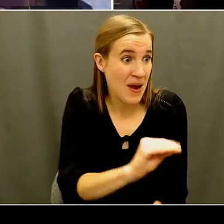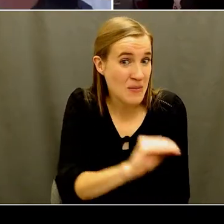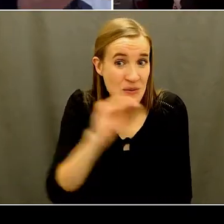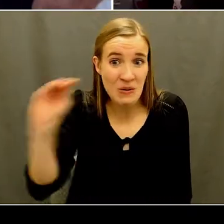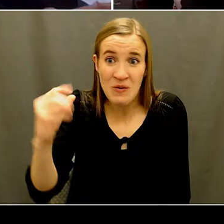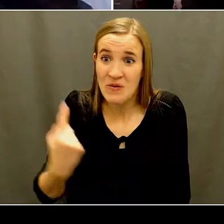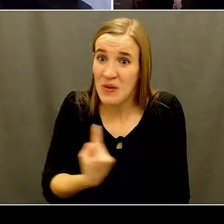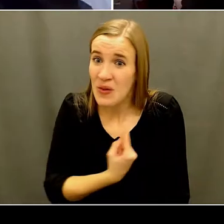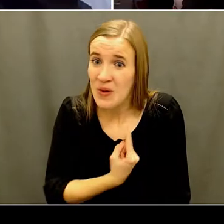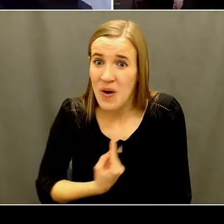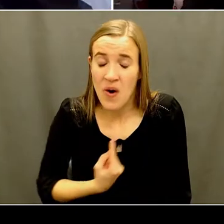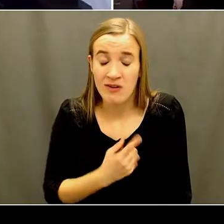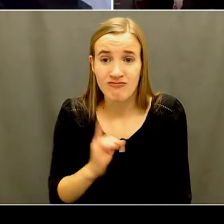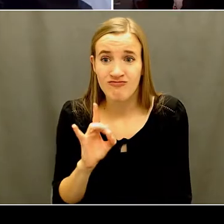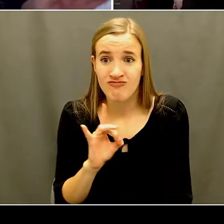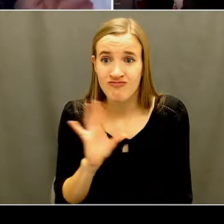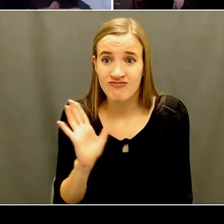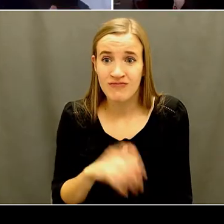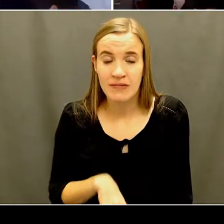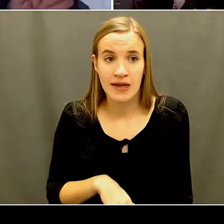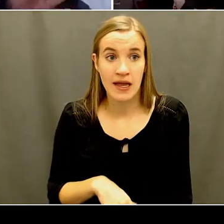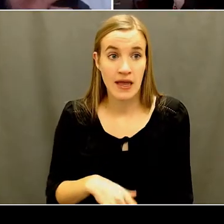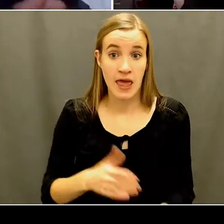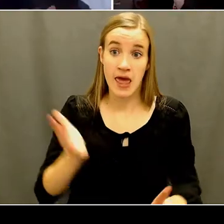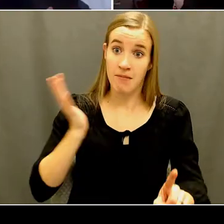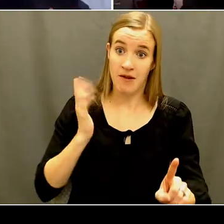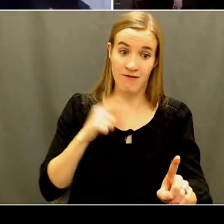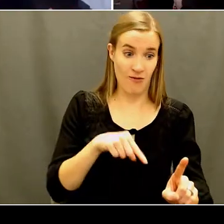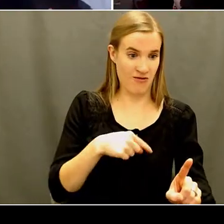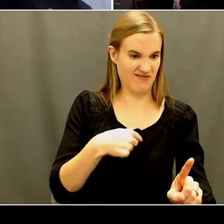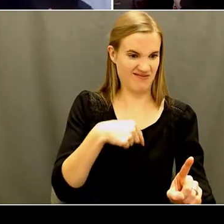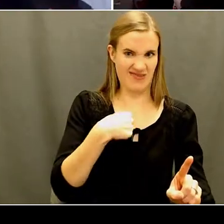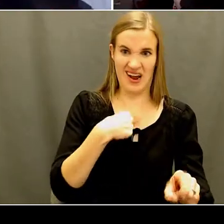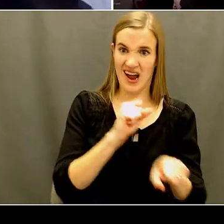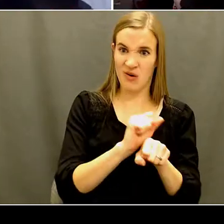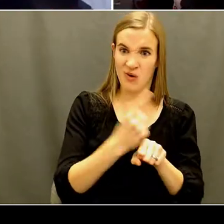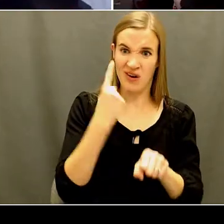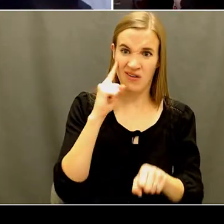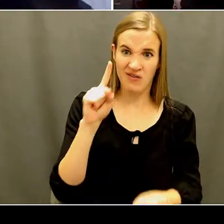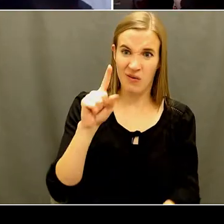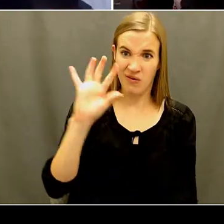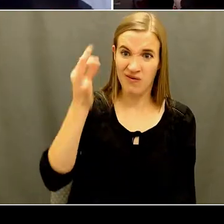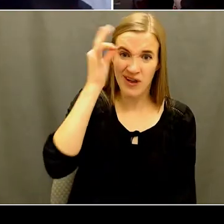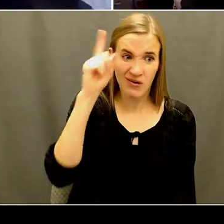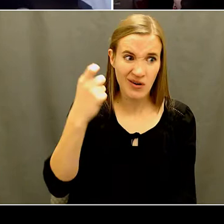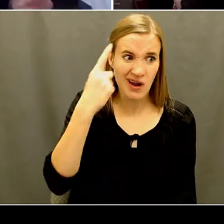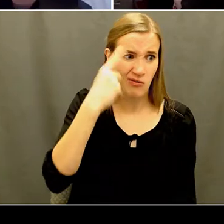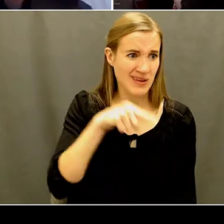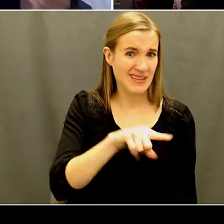making the wrong choice. They're like, why would you give up this basically